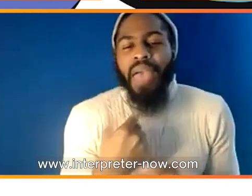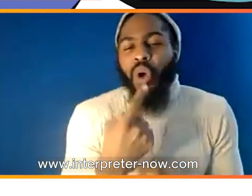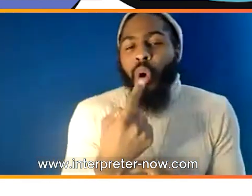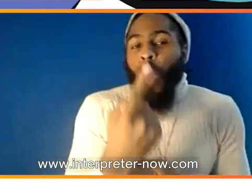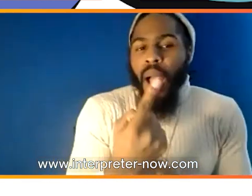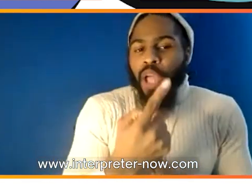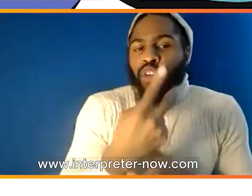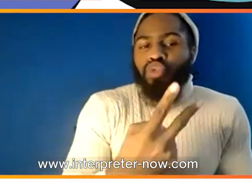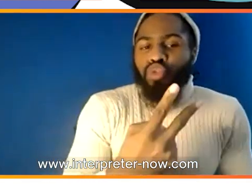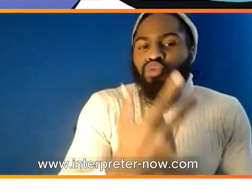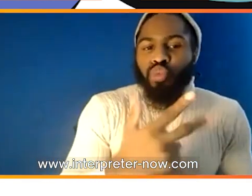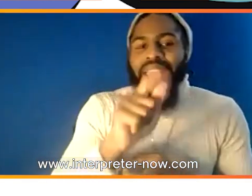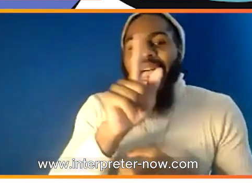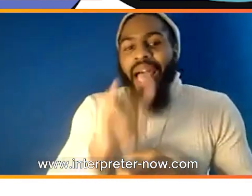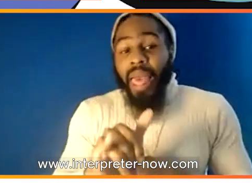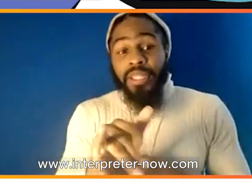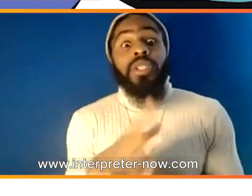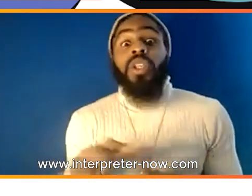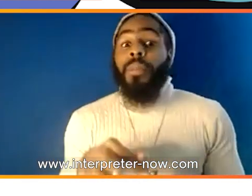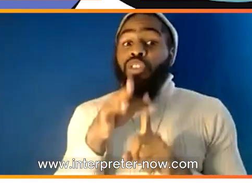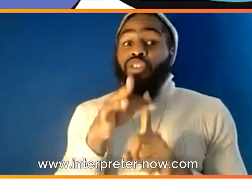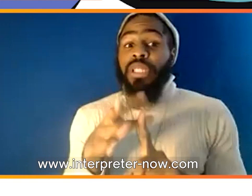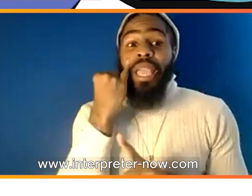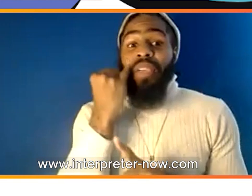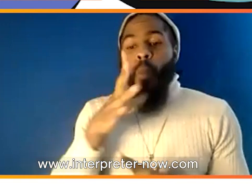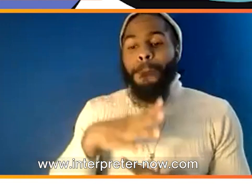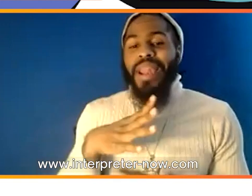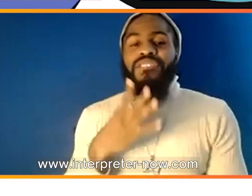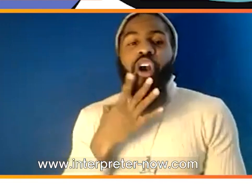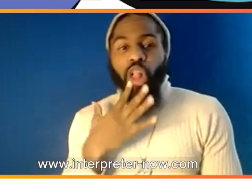it comes to women of color, that goes up exponentially. So when you drop some knowledge or some data